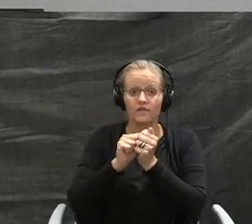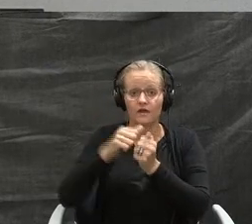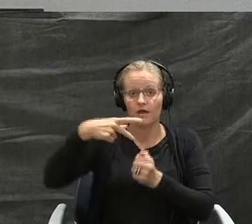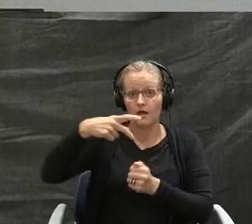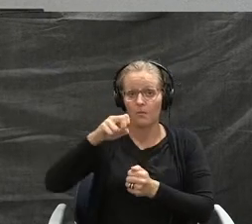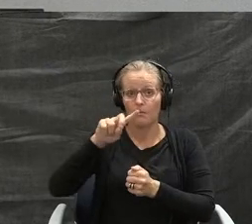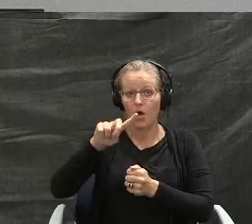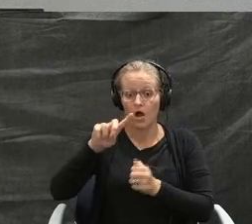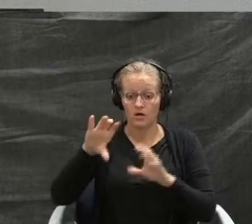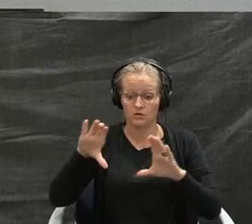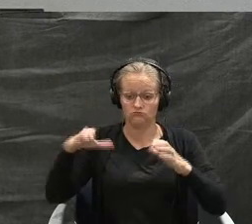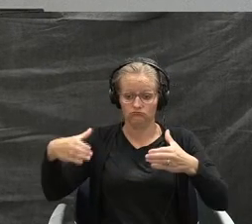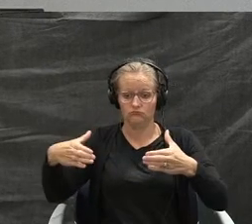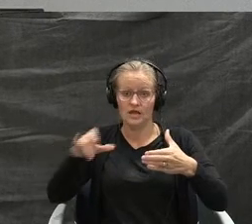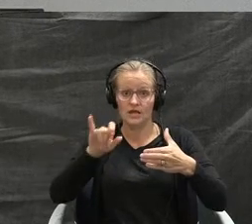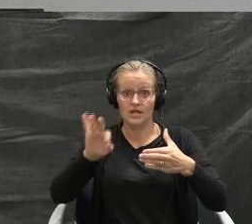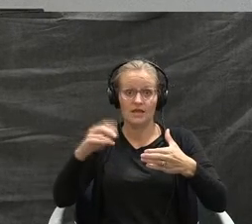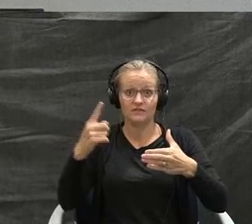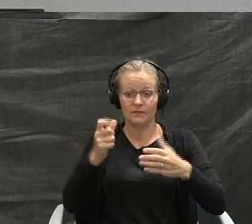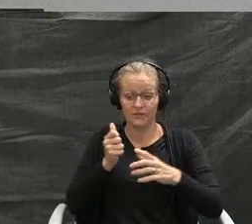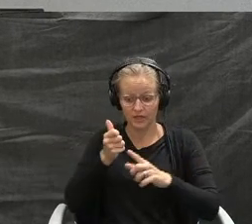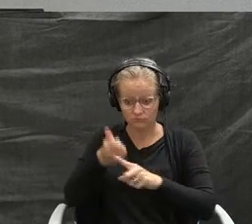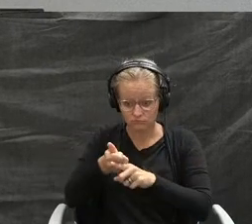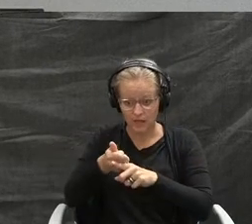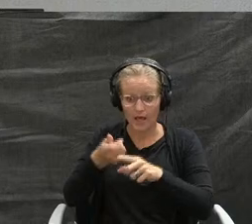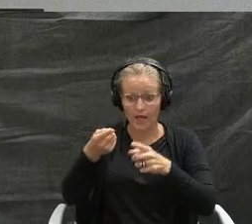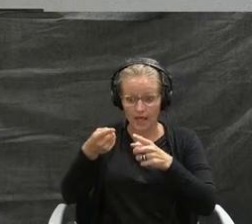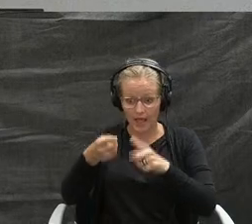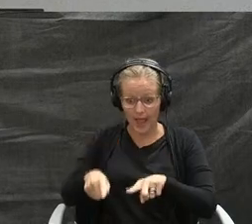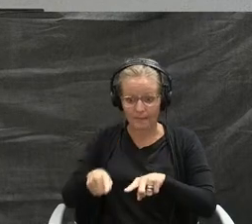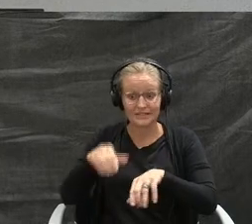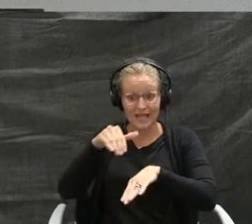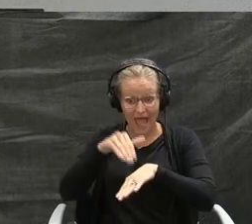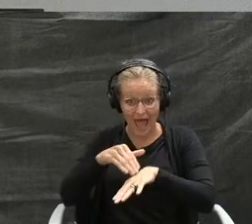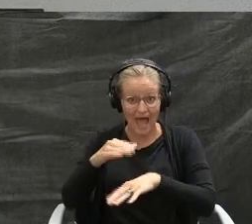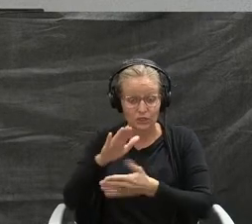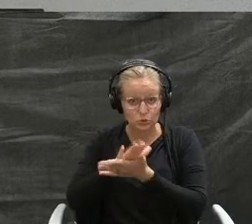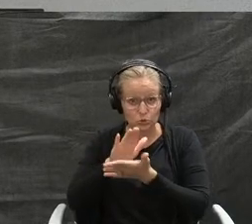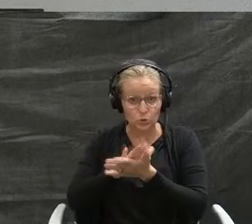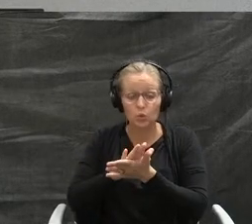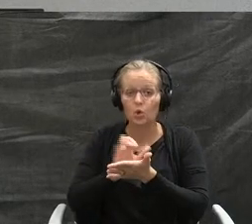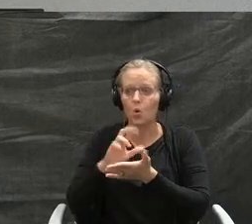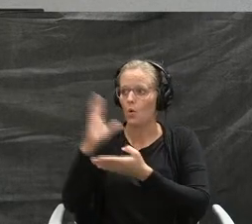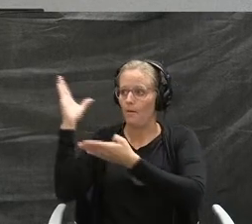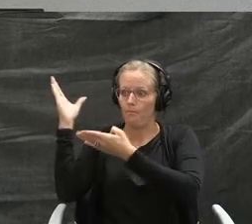school or it's brought to school, it's controlled in that in that smaller group of